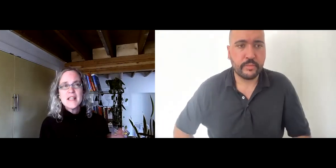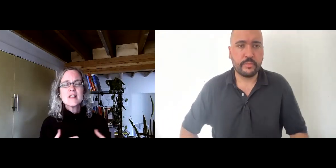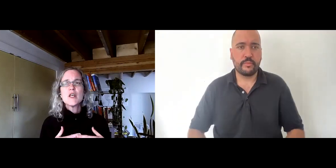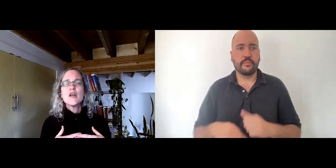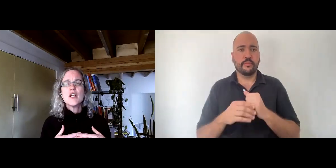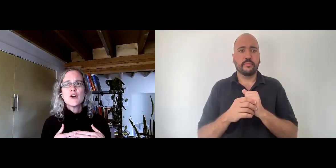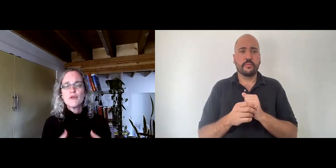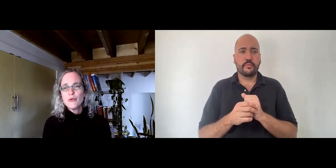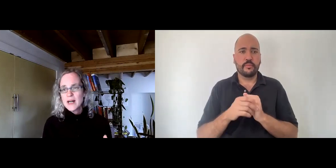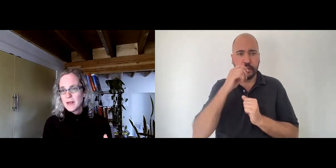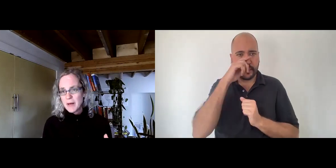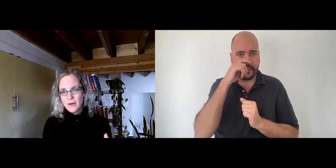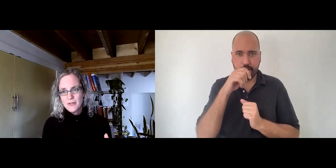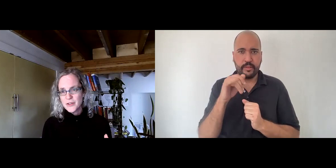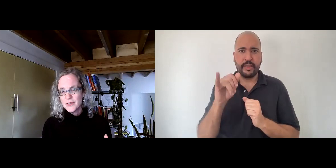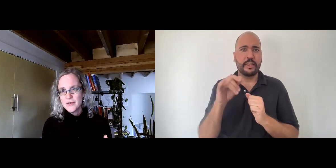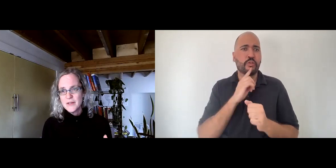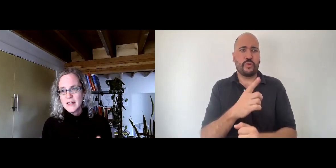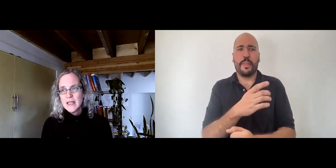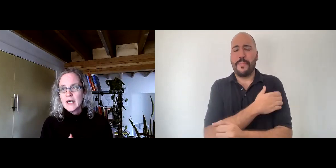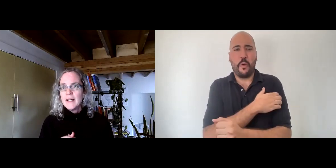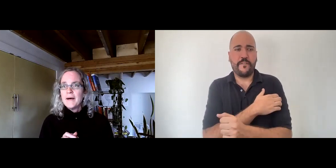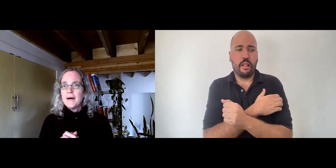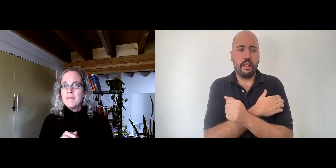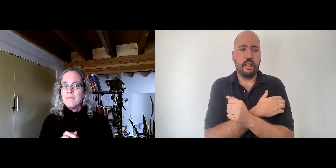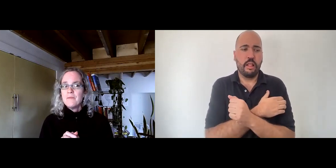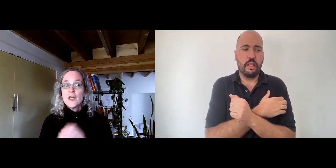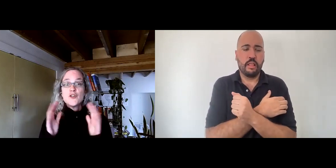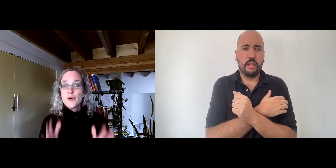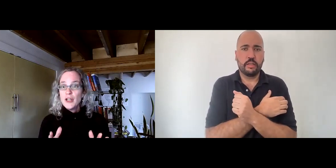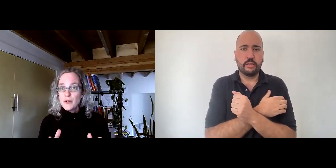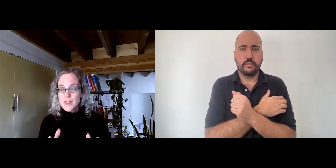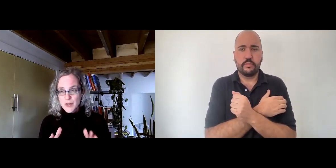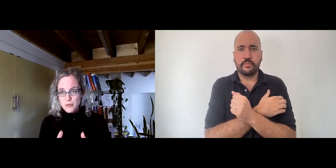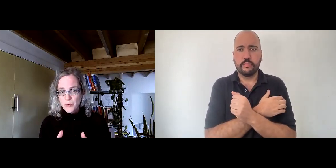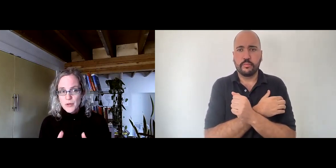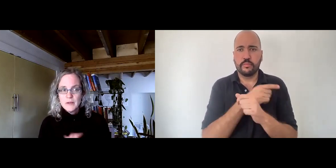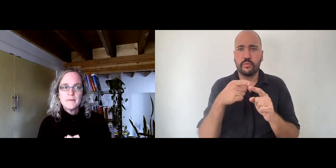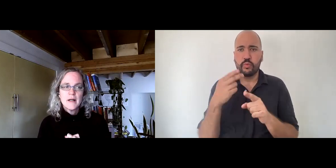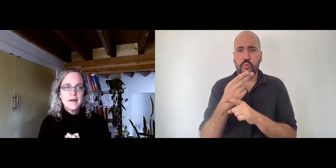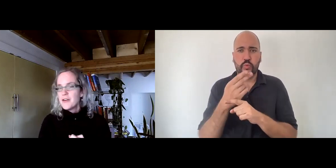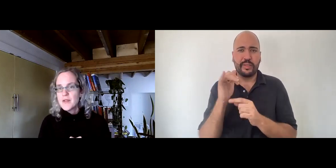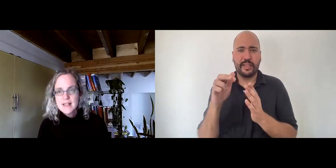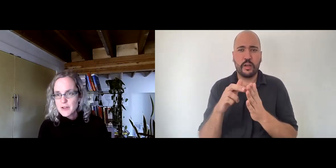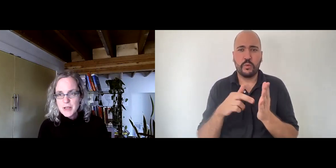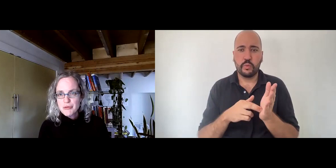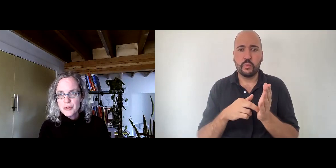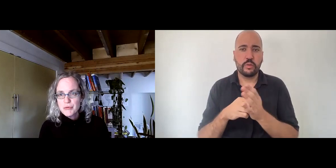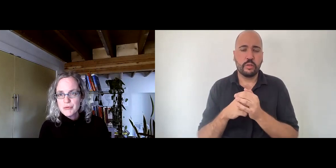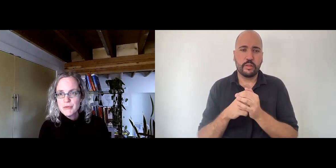This is incredibly powerful. Okay, so to use this rule, a few things have to be true.